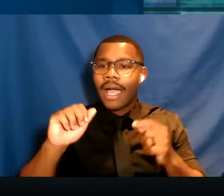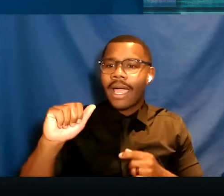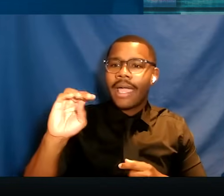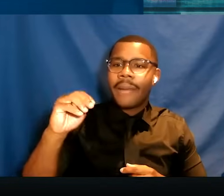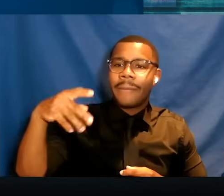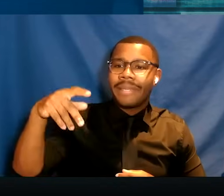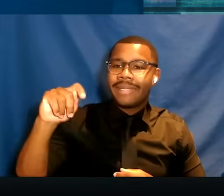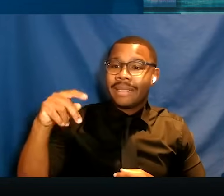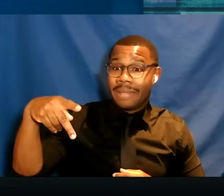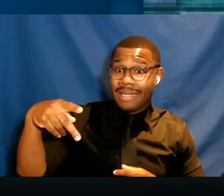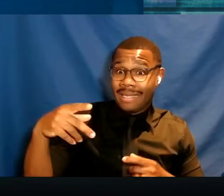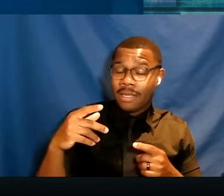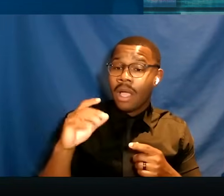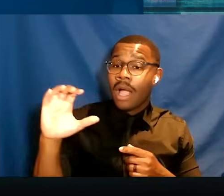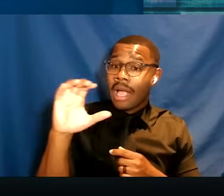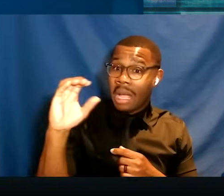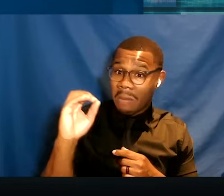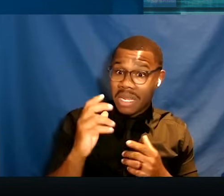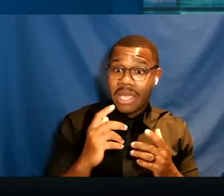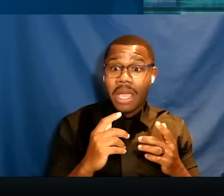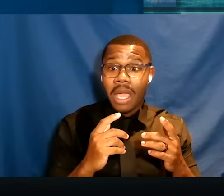if we were to go back to square one in this negotiation.